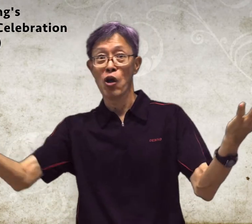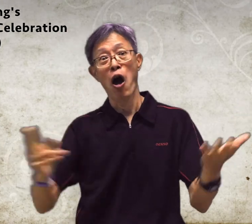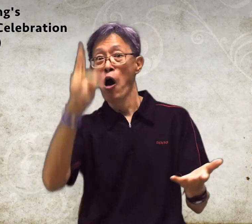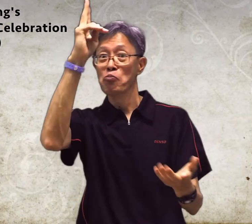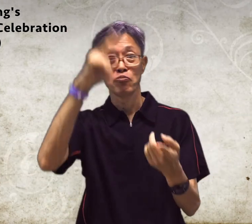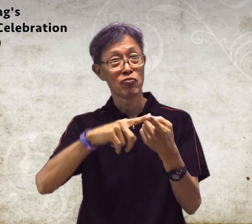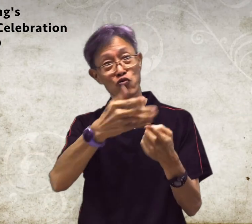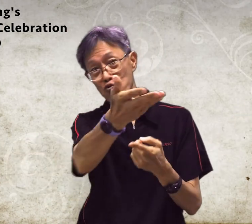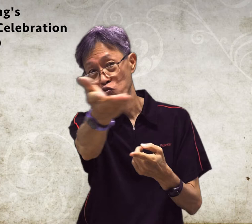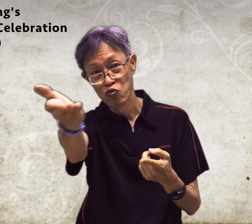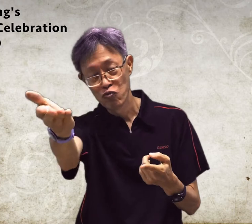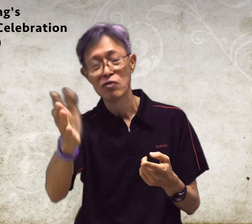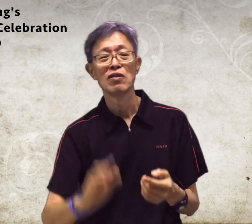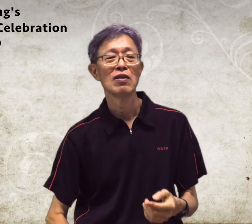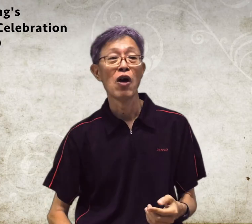It is up to you how much you can donate.